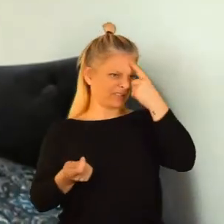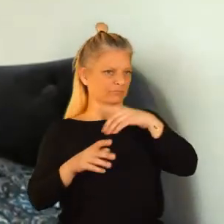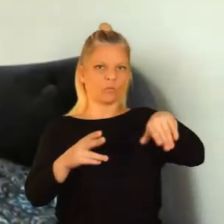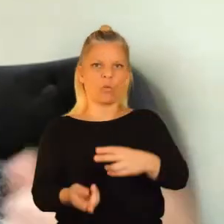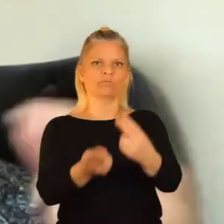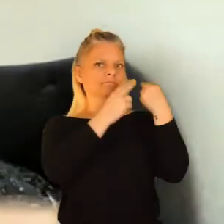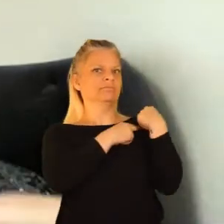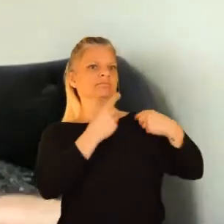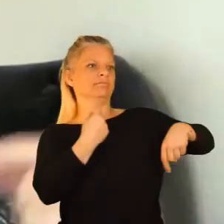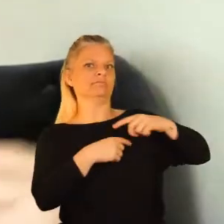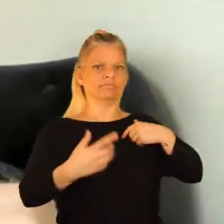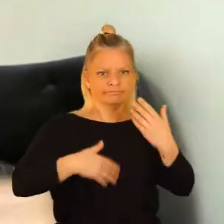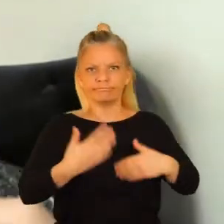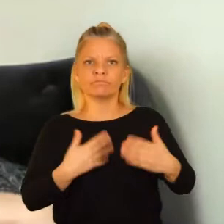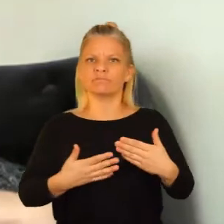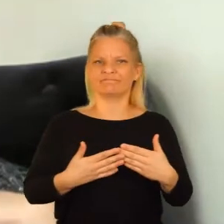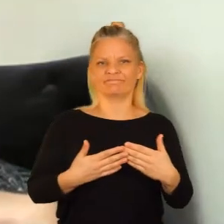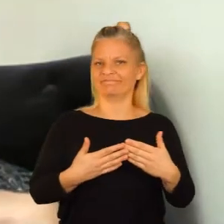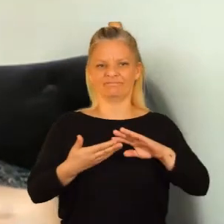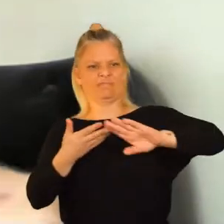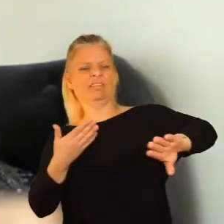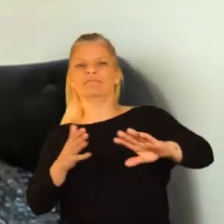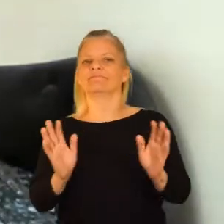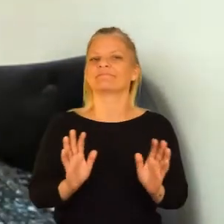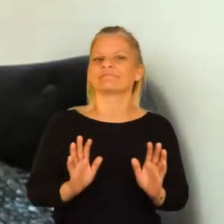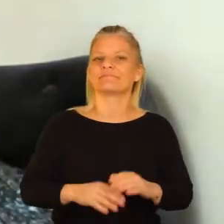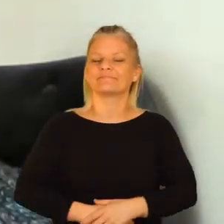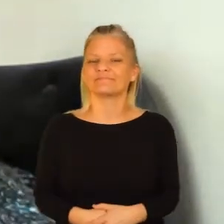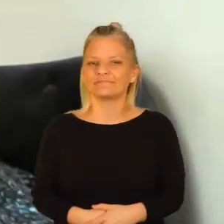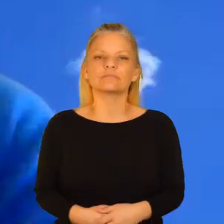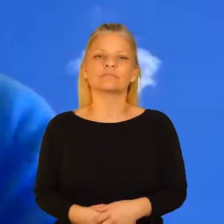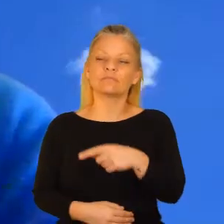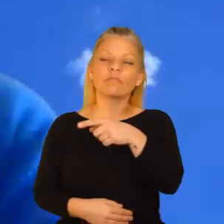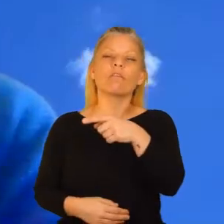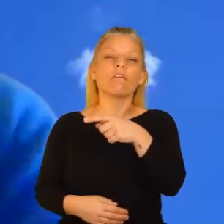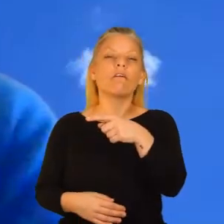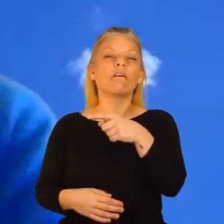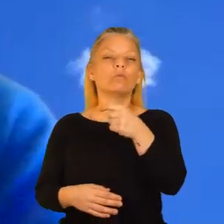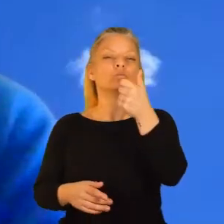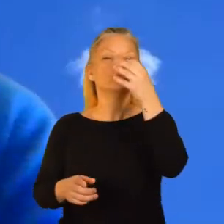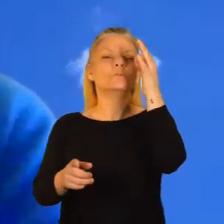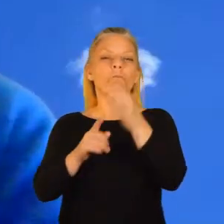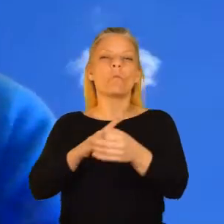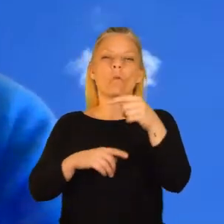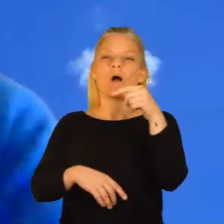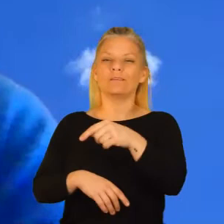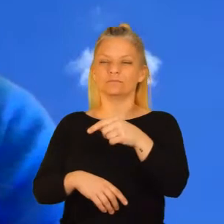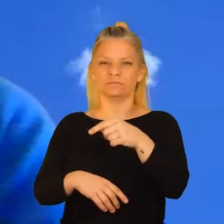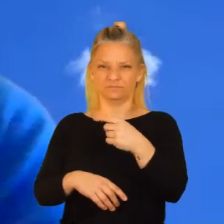if we're as the facilitators thinking that it's all on us we're kind of doing them a disservice. That's a really good point to have as well you know.